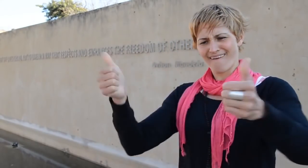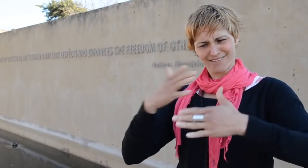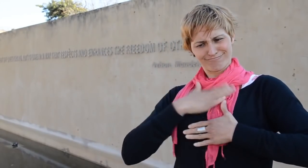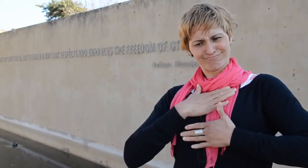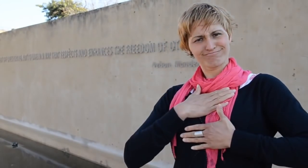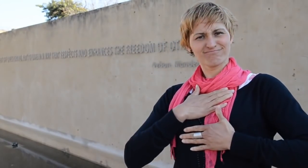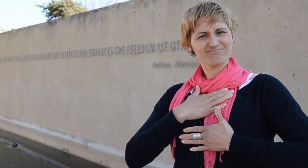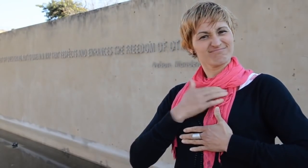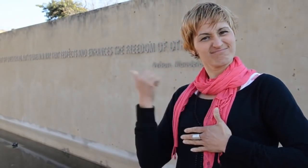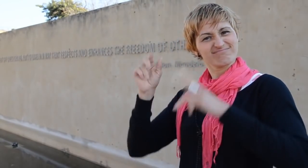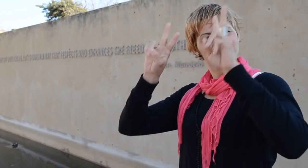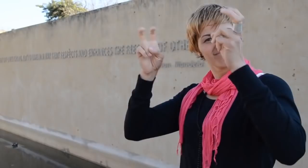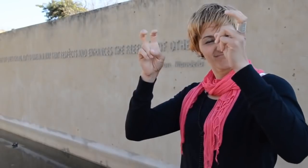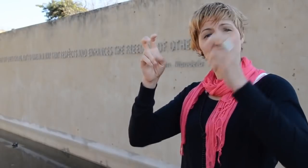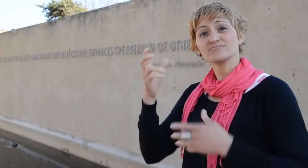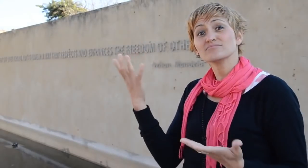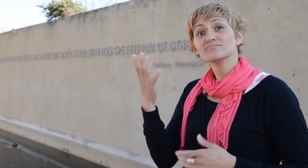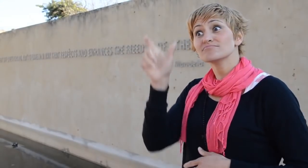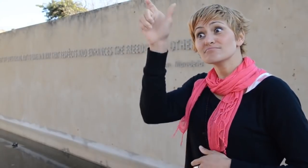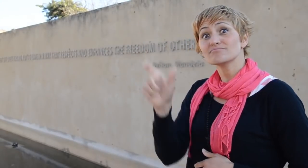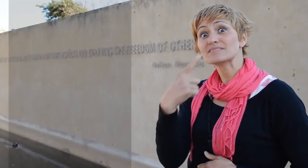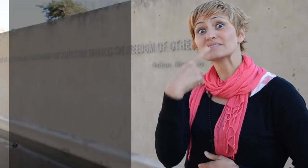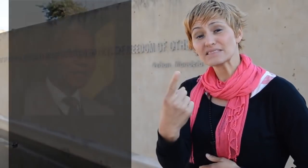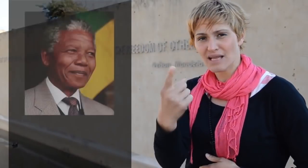everyone to live freely.